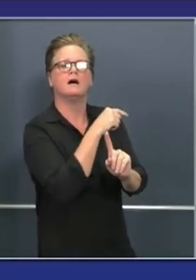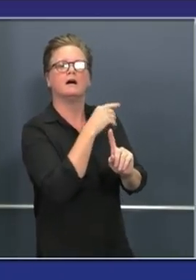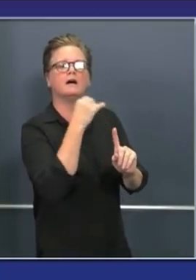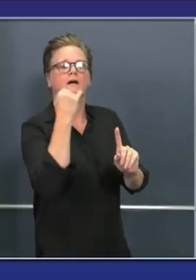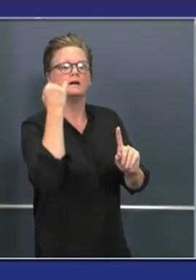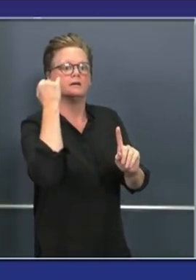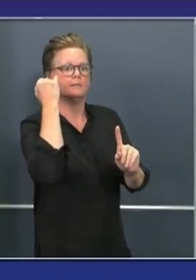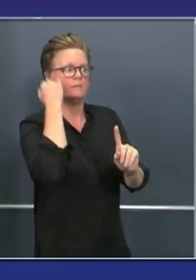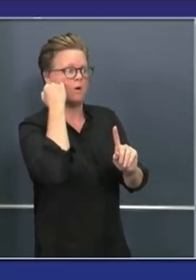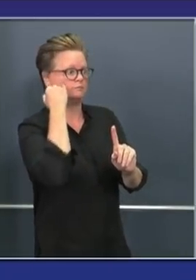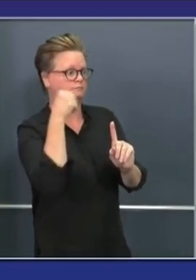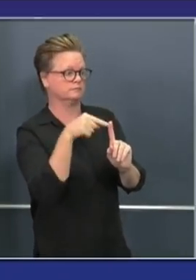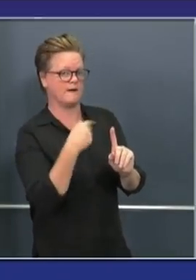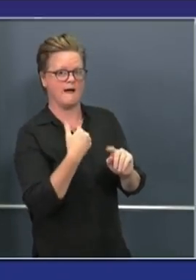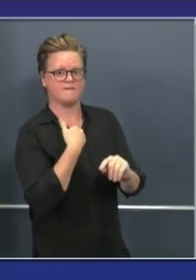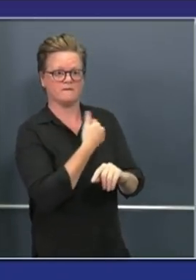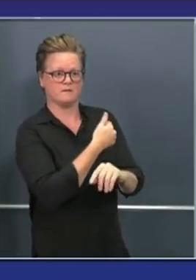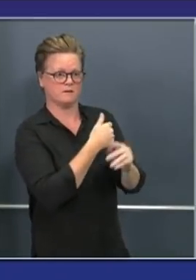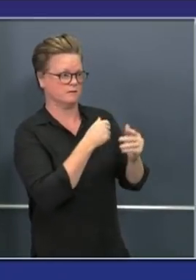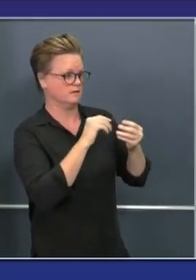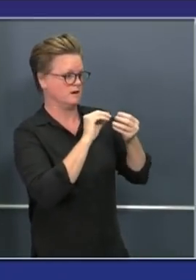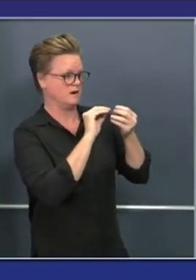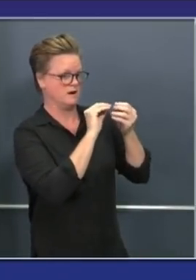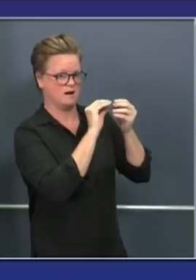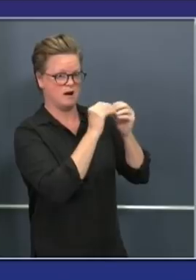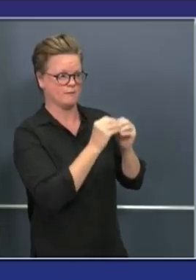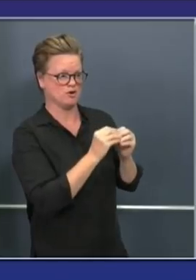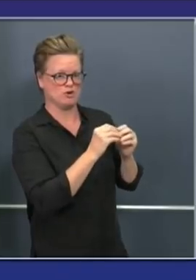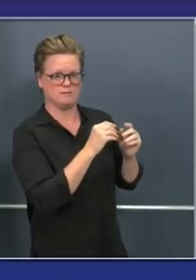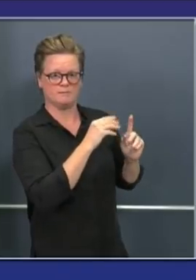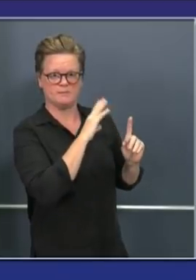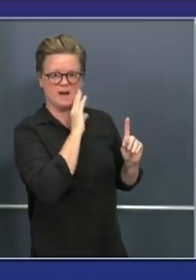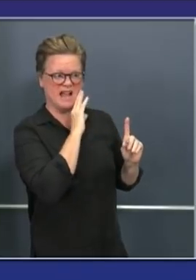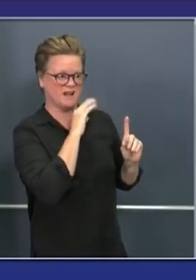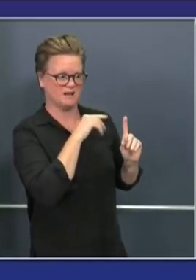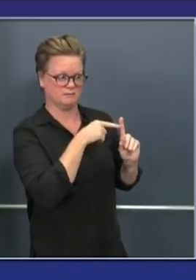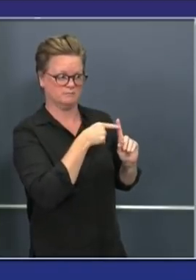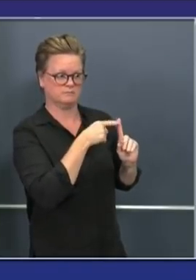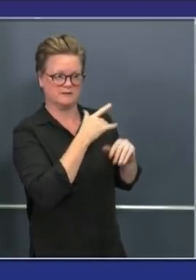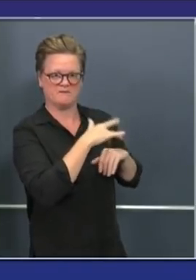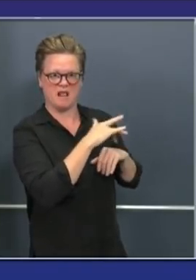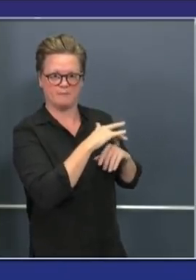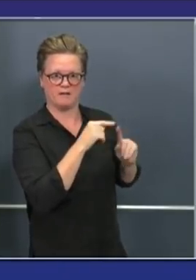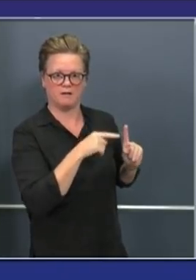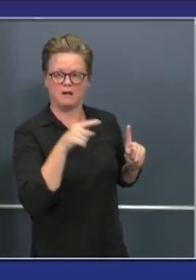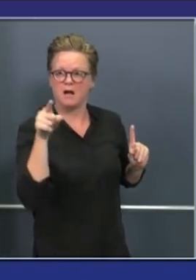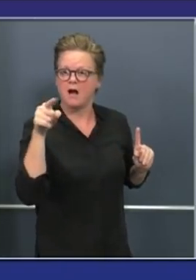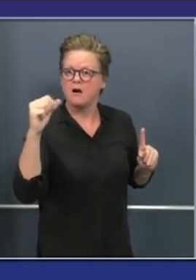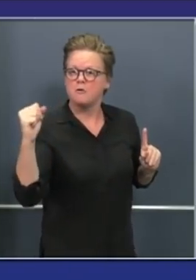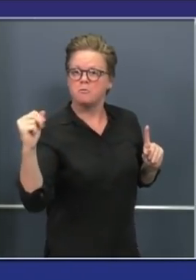NUMBER YOU SEE ABOVE OF ROUGHLY 74,000 BEDS, BUT JUST OUR SURGE BED CAPACITY HAS BEEN